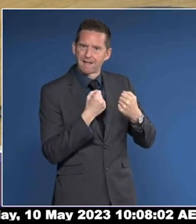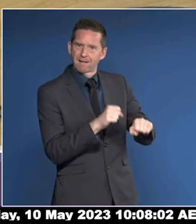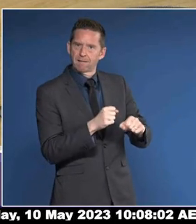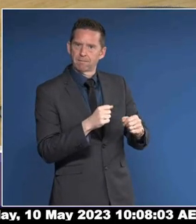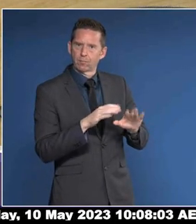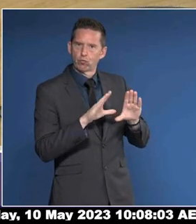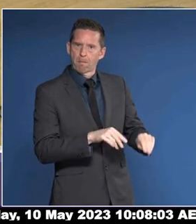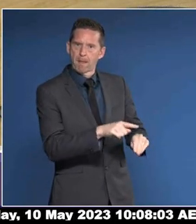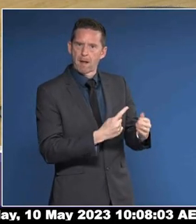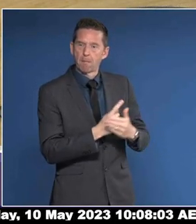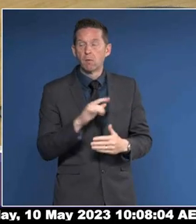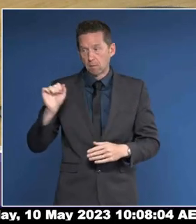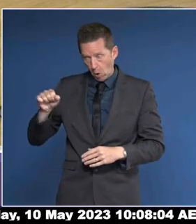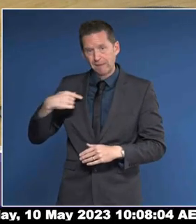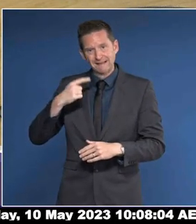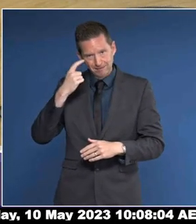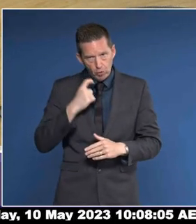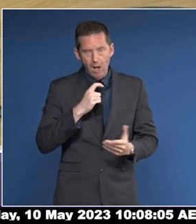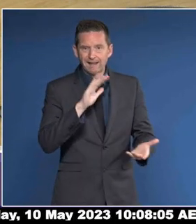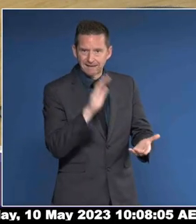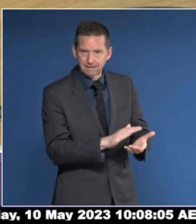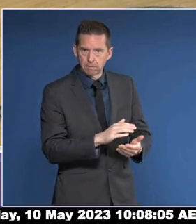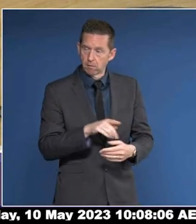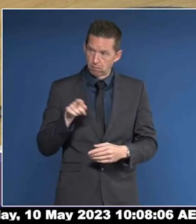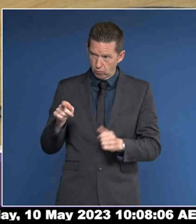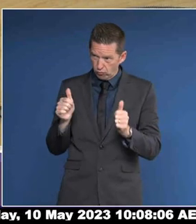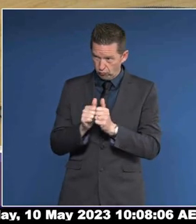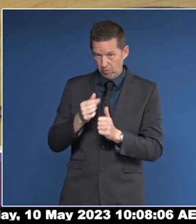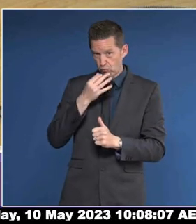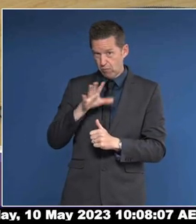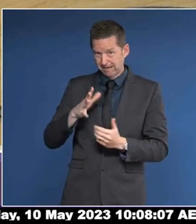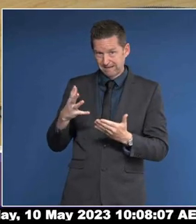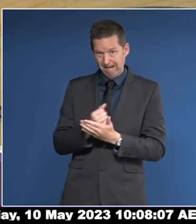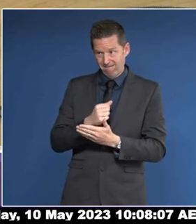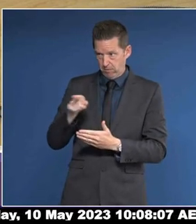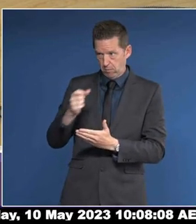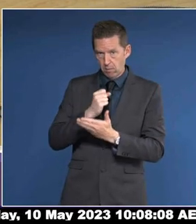Do you accept that Child Safety was the lead agency in addressing prevention